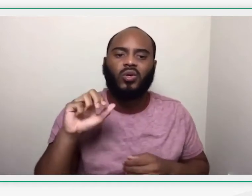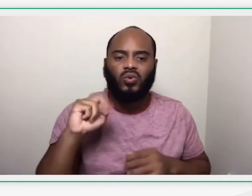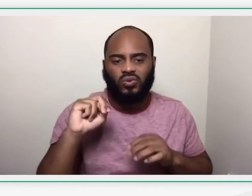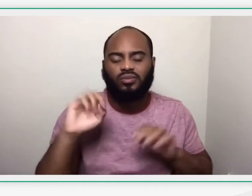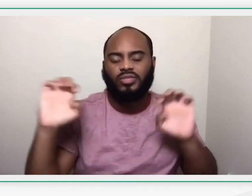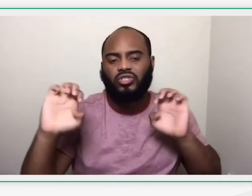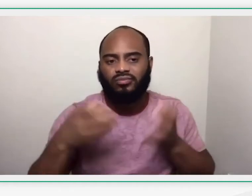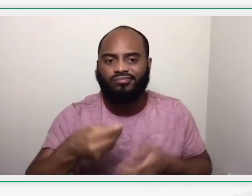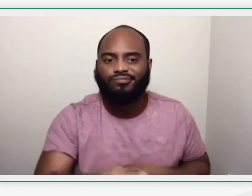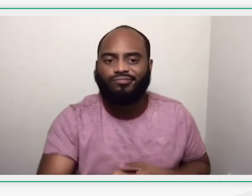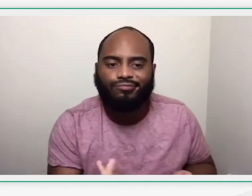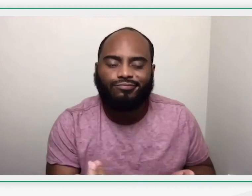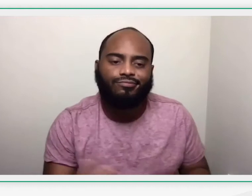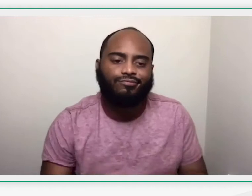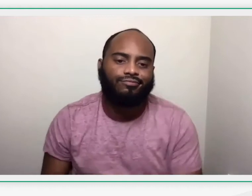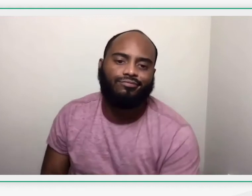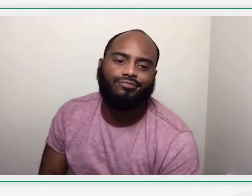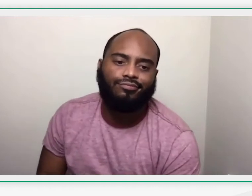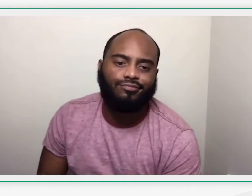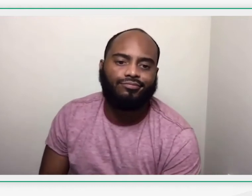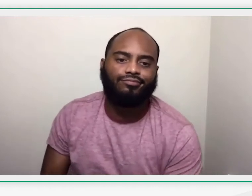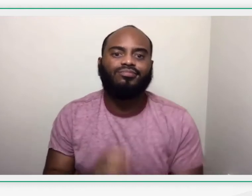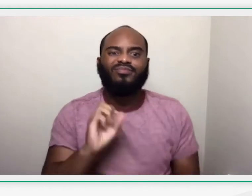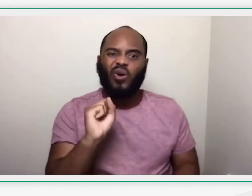So, that would be an emergency personal loan that can be used in that situation.